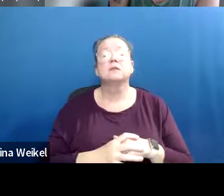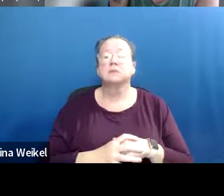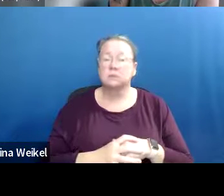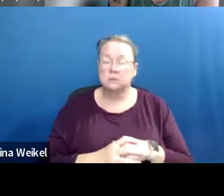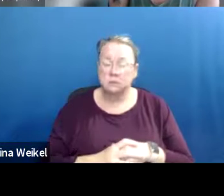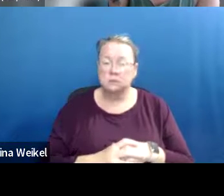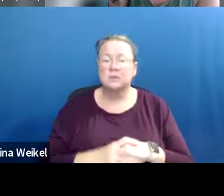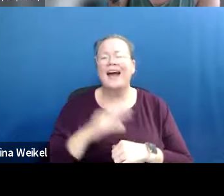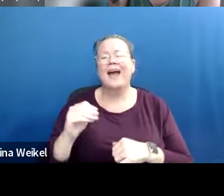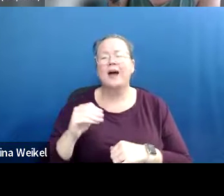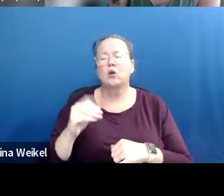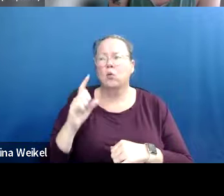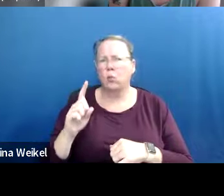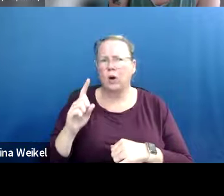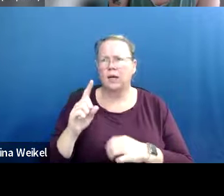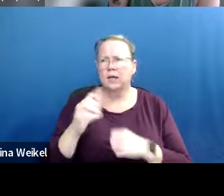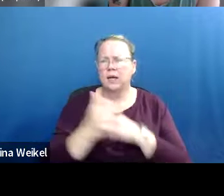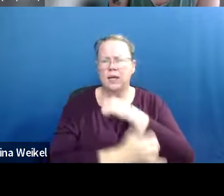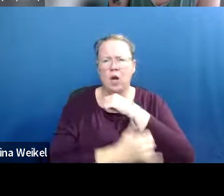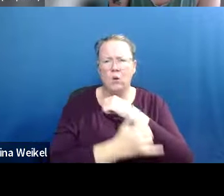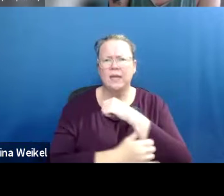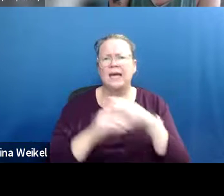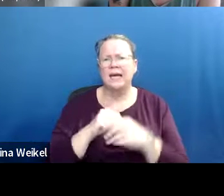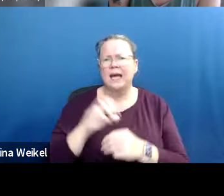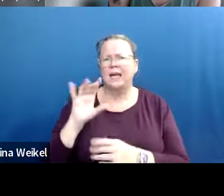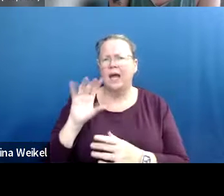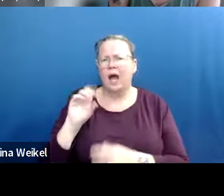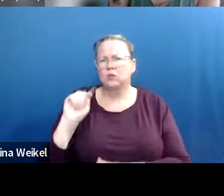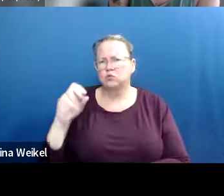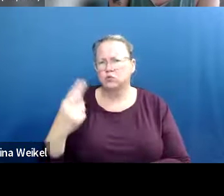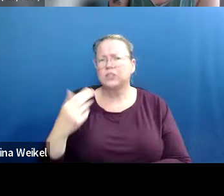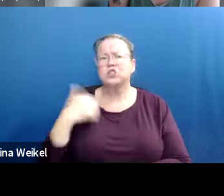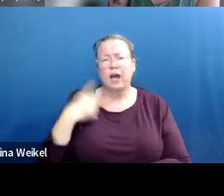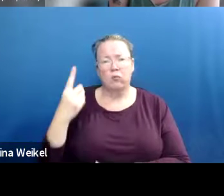Kayla Robertson: And then there was one county in our outreach that has one at a local library.